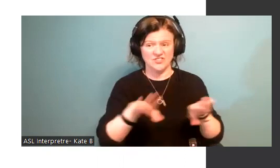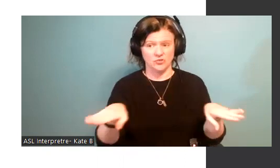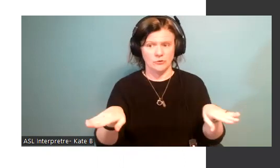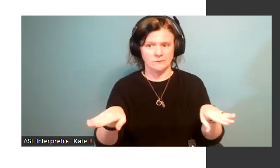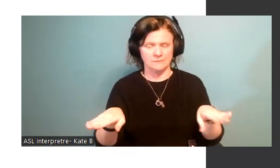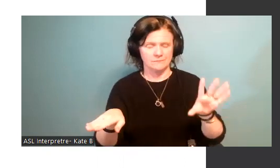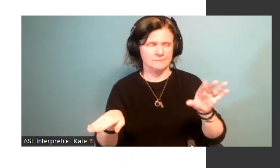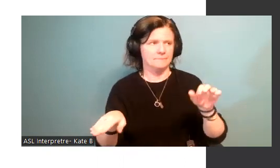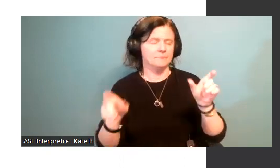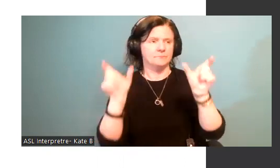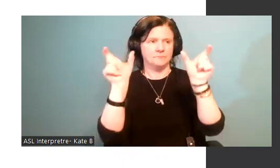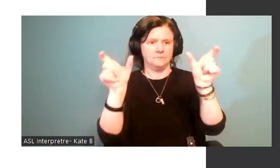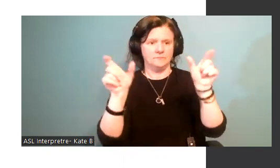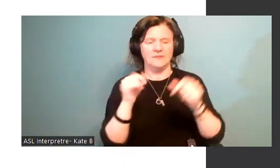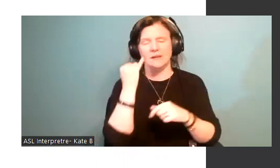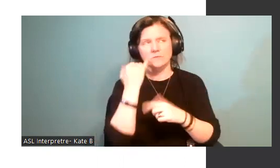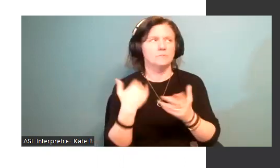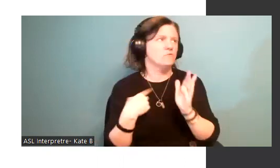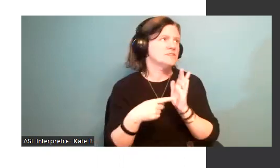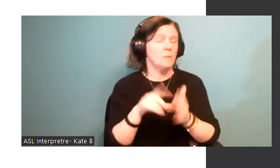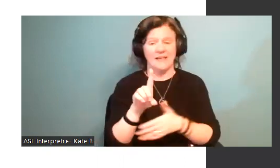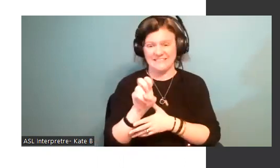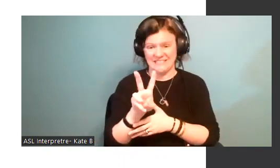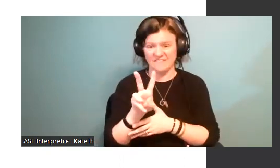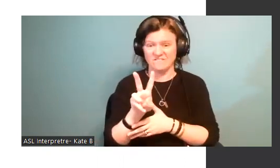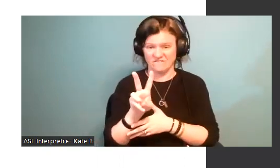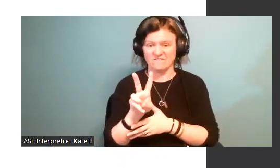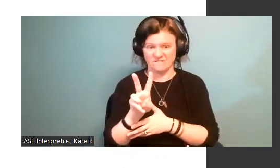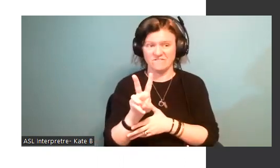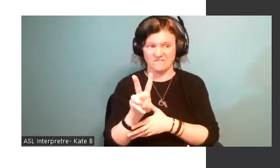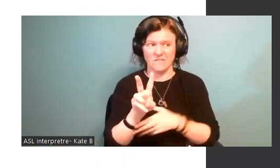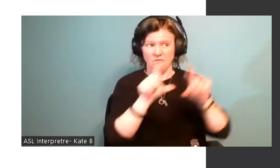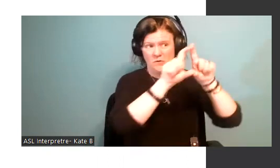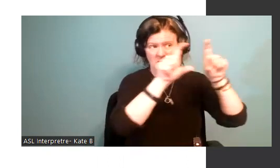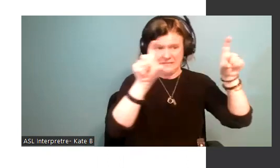Those are the two main differences. Beyond that,